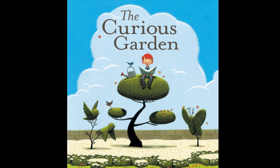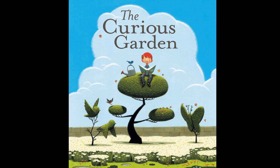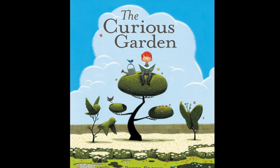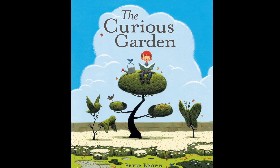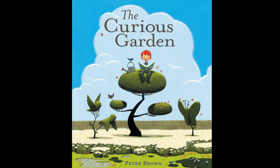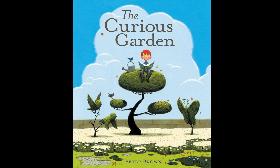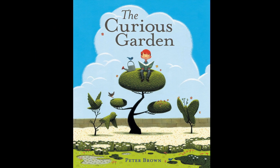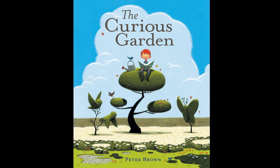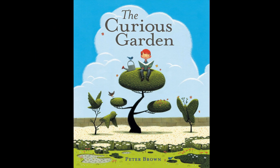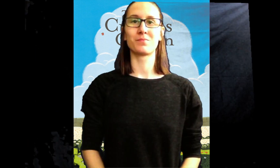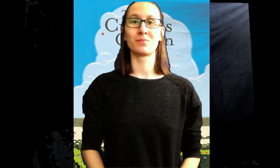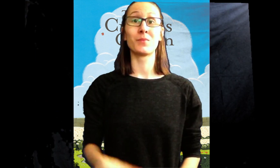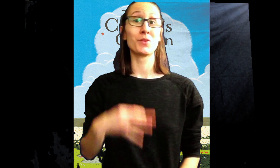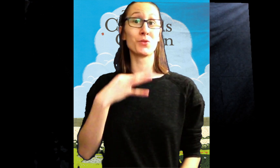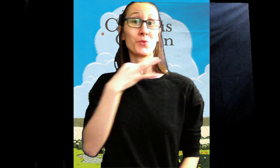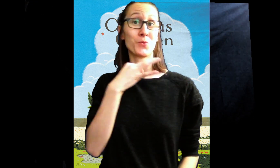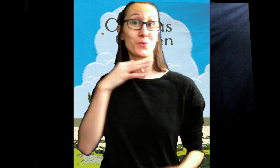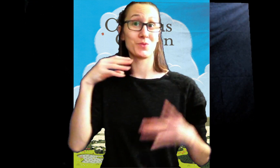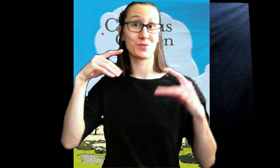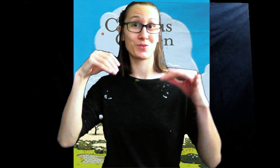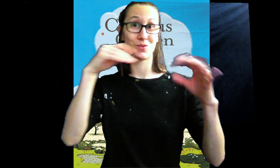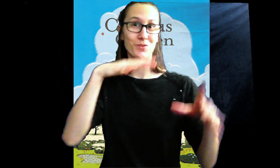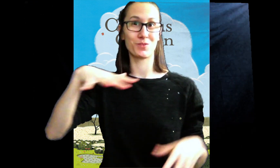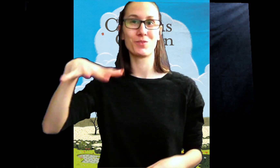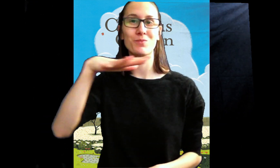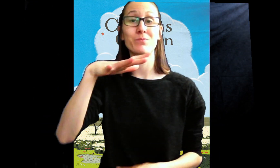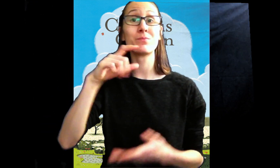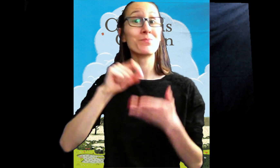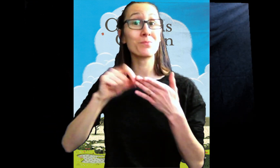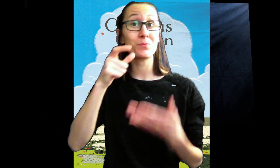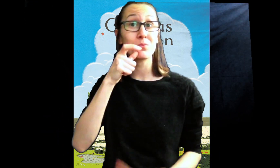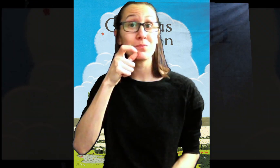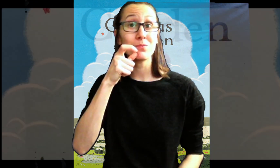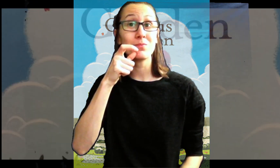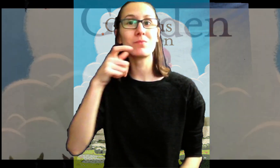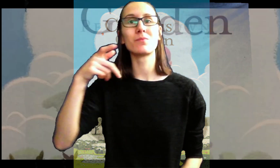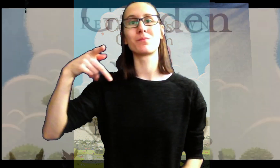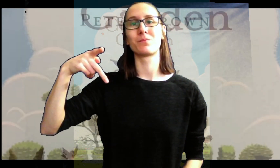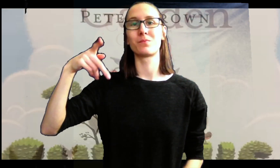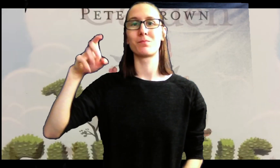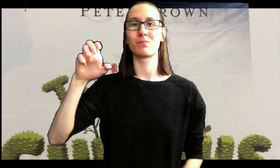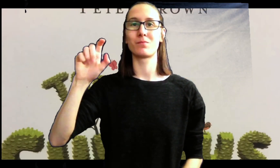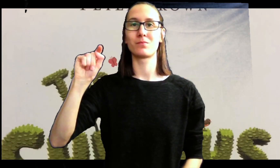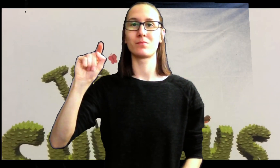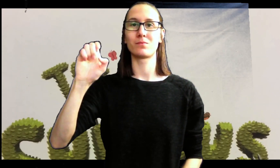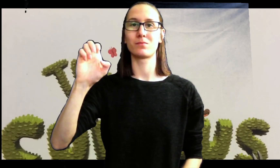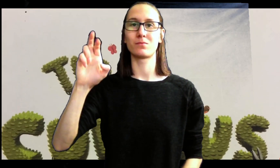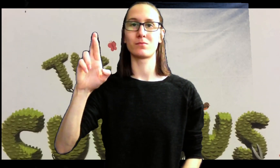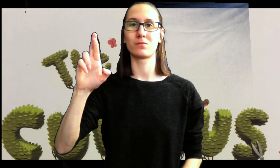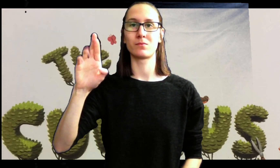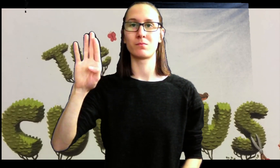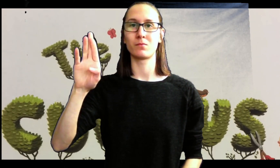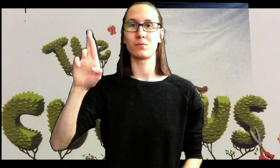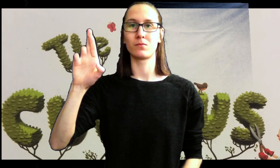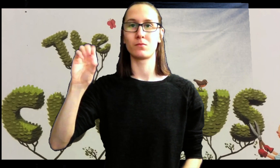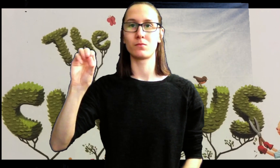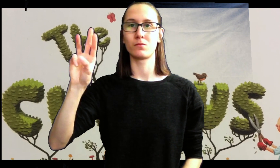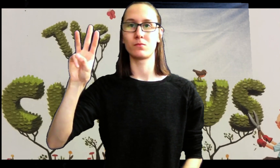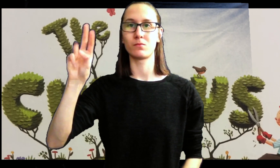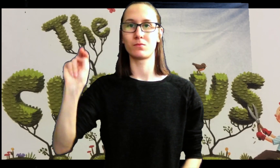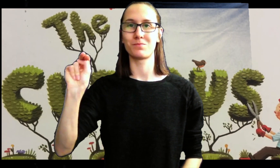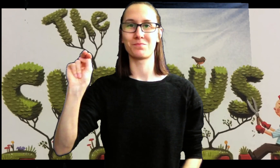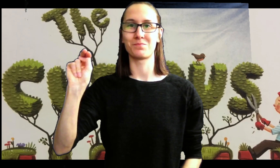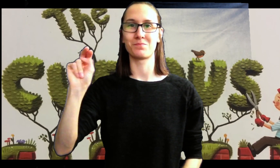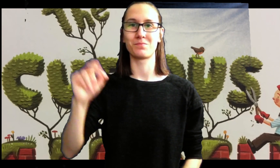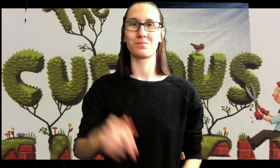The Curious Garden by Peter Brown